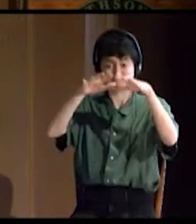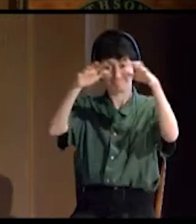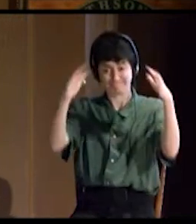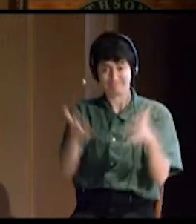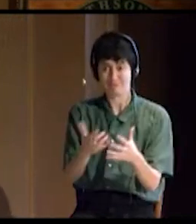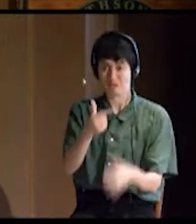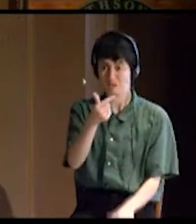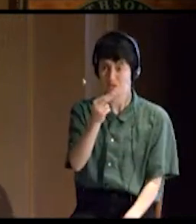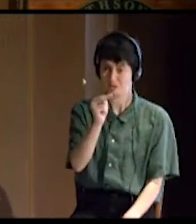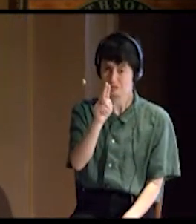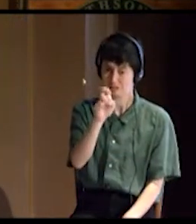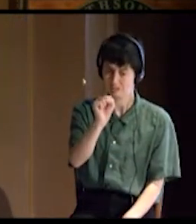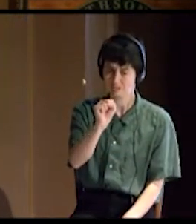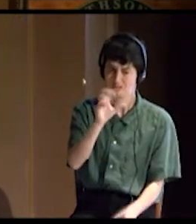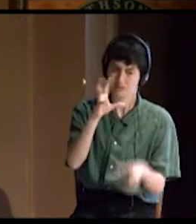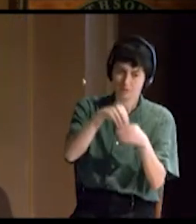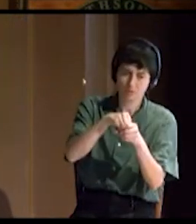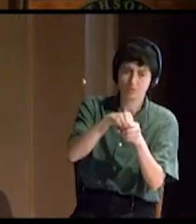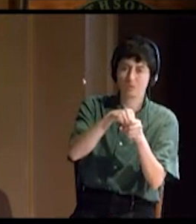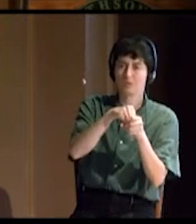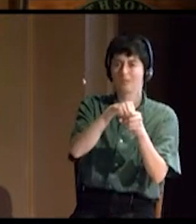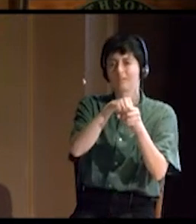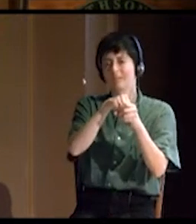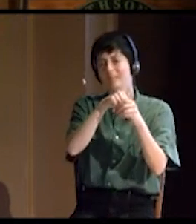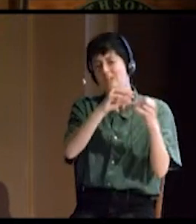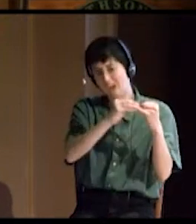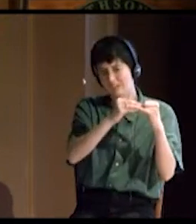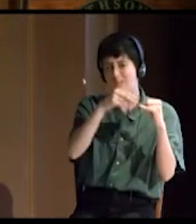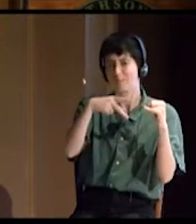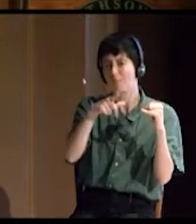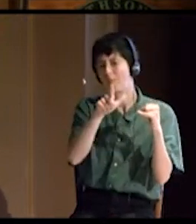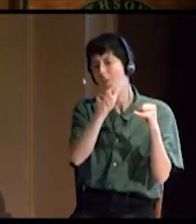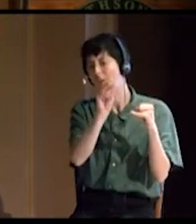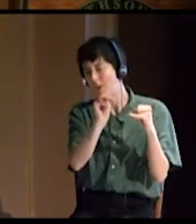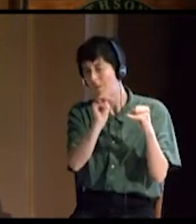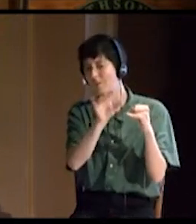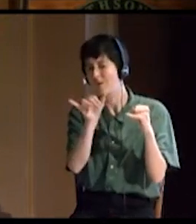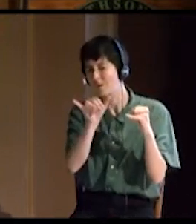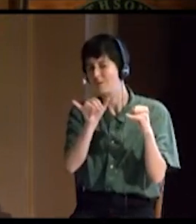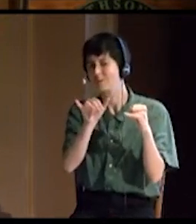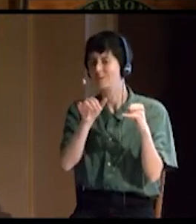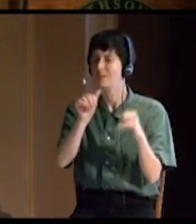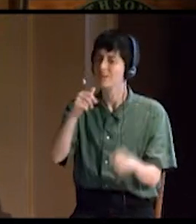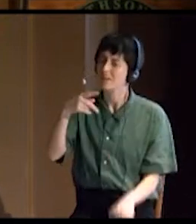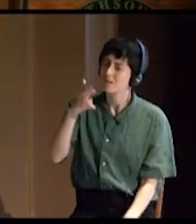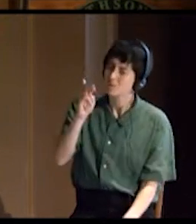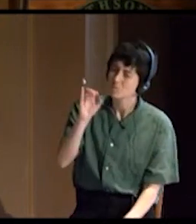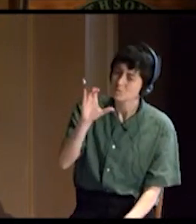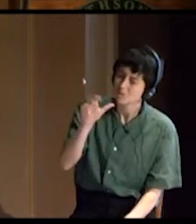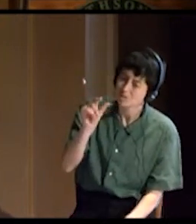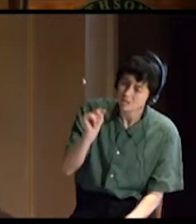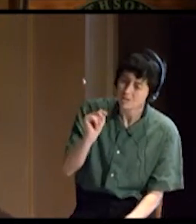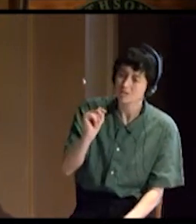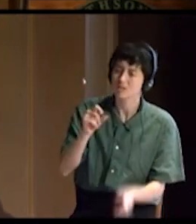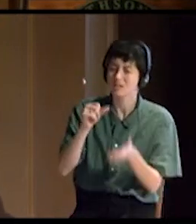like apricots, almonds, and peaches. In this genus, historically, there have been three different groups defined